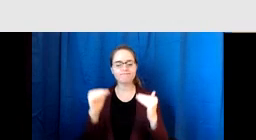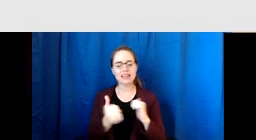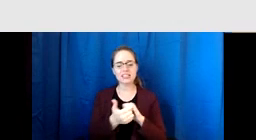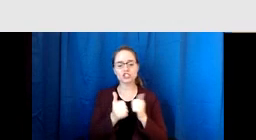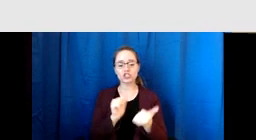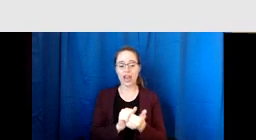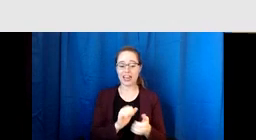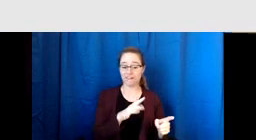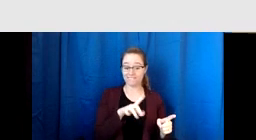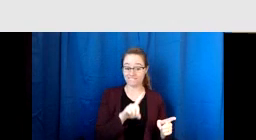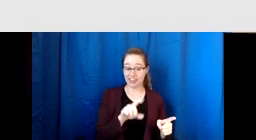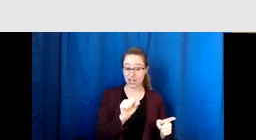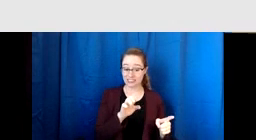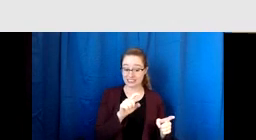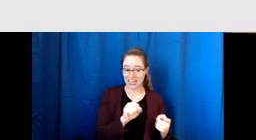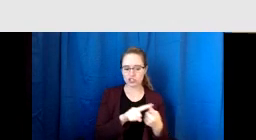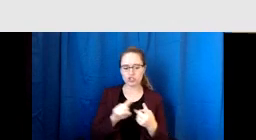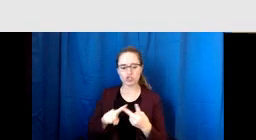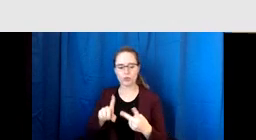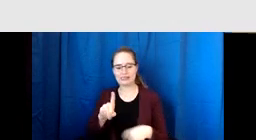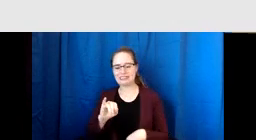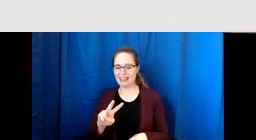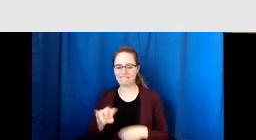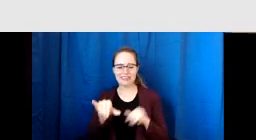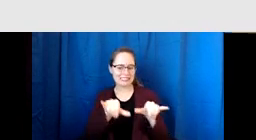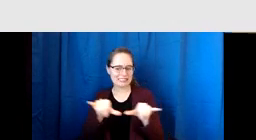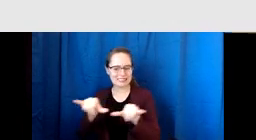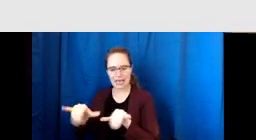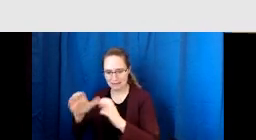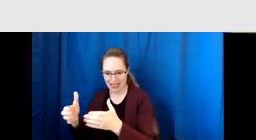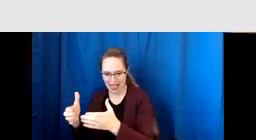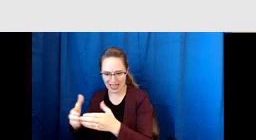to a div with the same class. Instead of using the fieldset with that class form group,